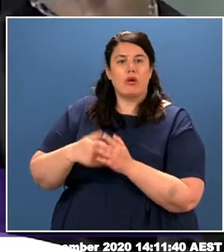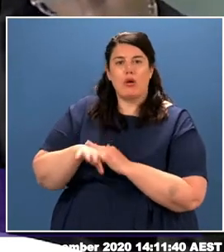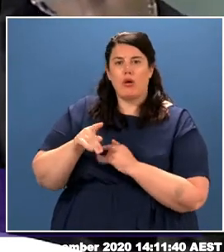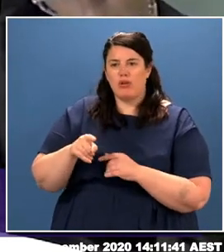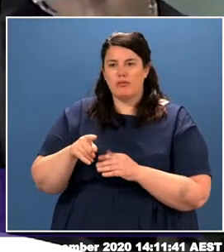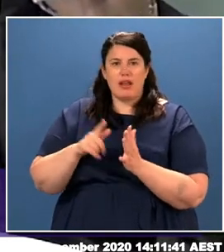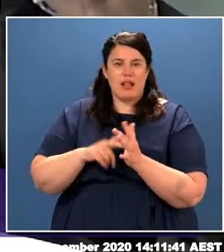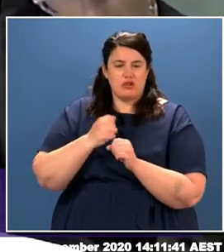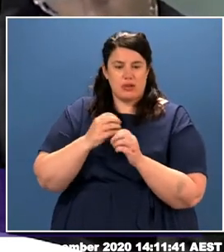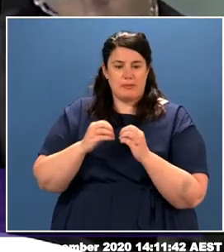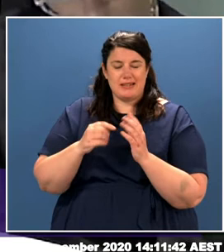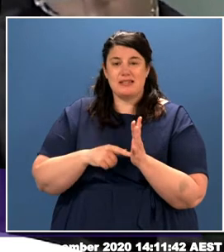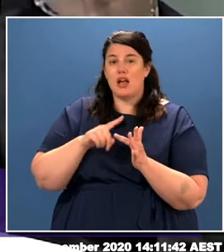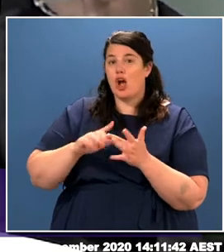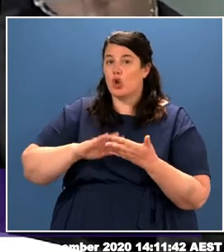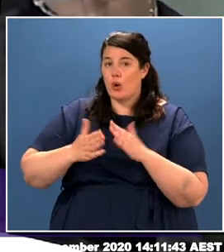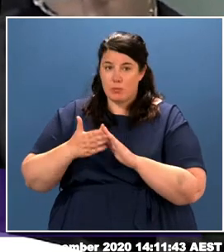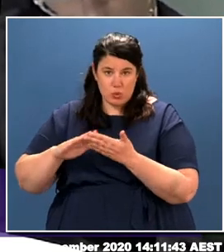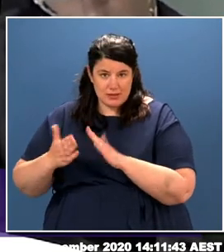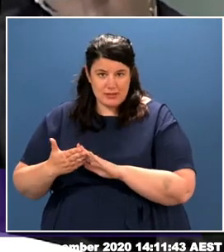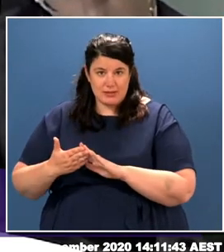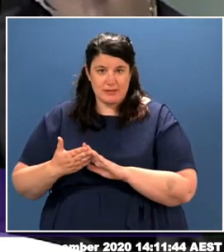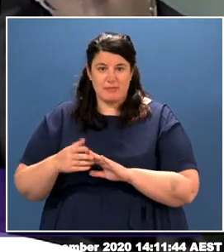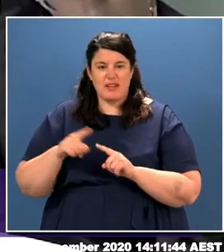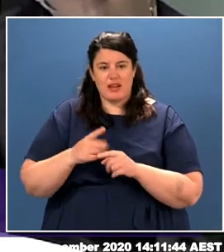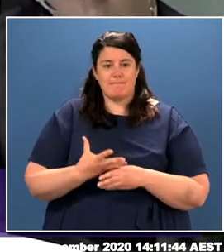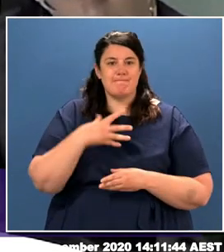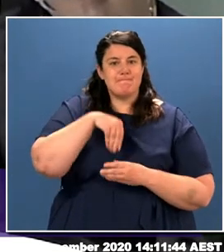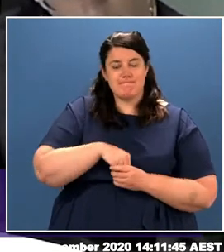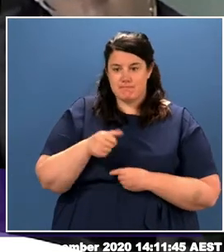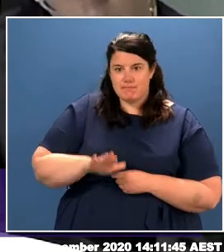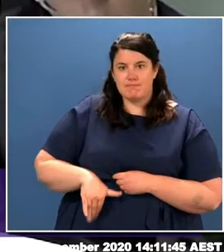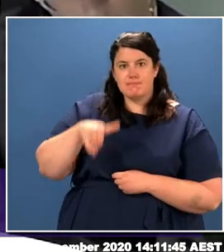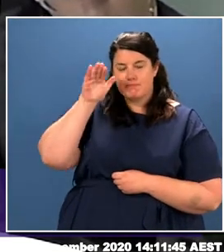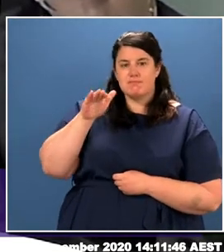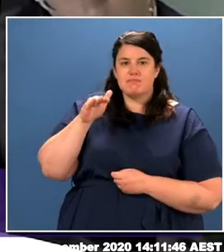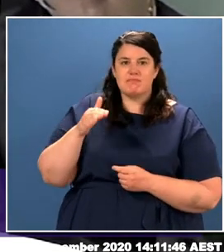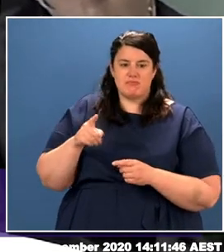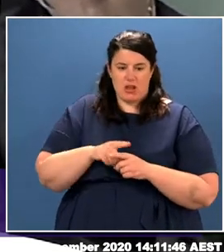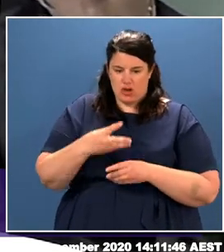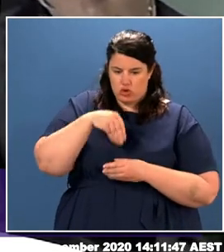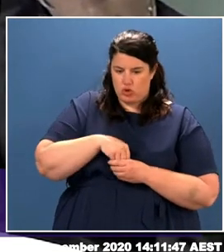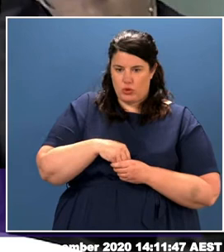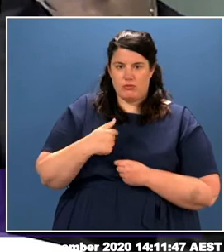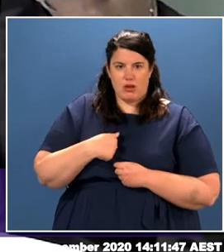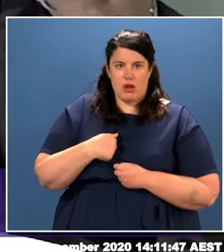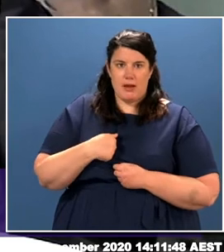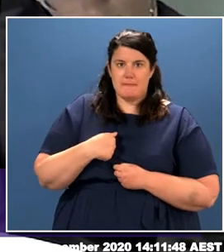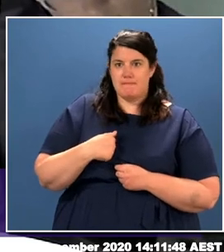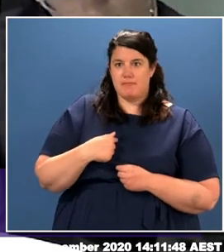And third, there is internalised heterosexism, and that is the internal denigration of being LGBTI.